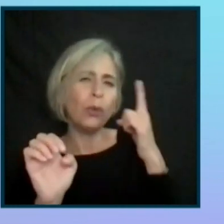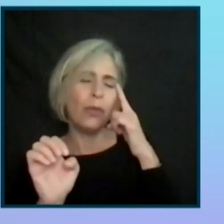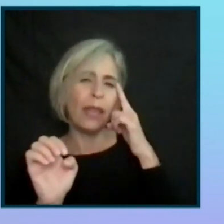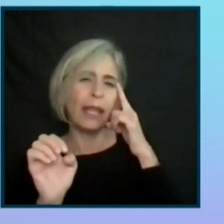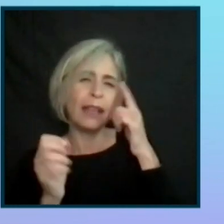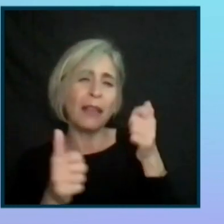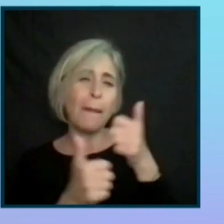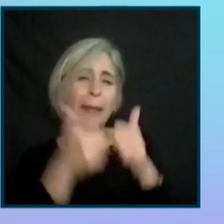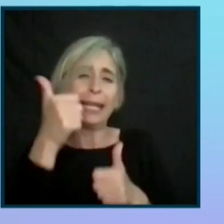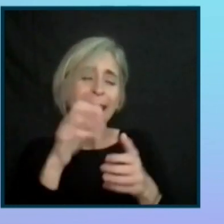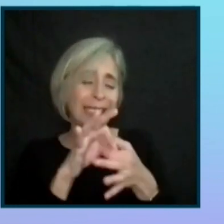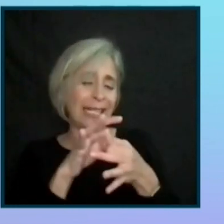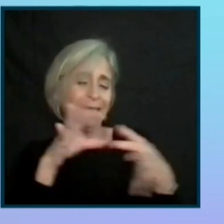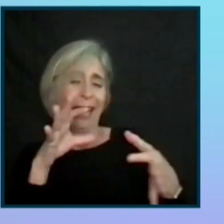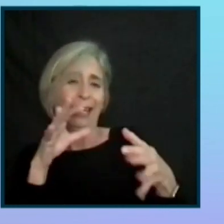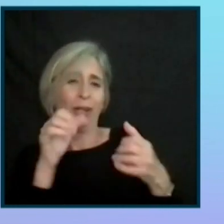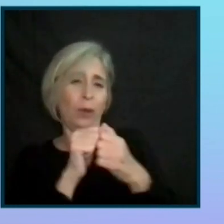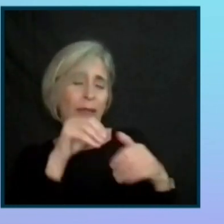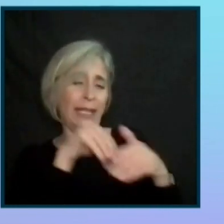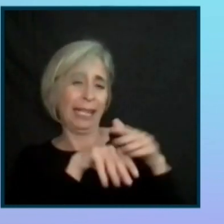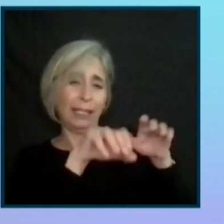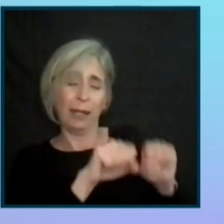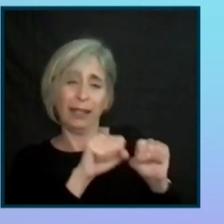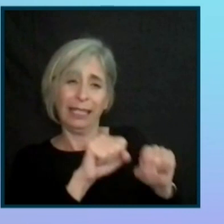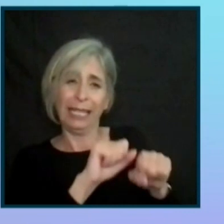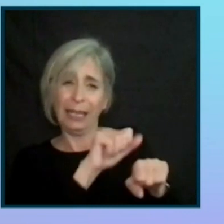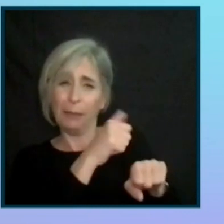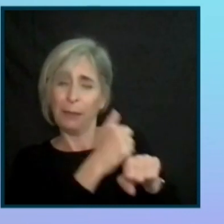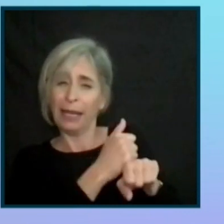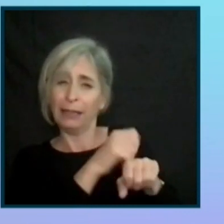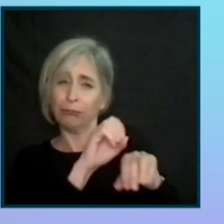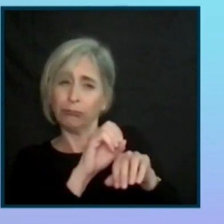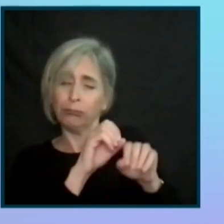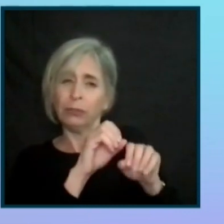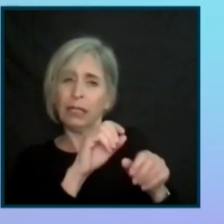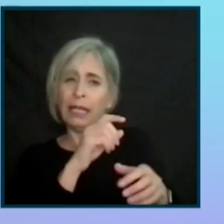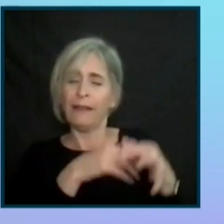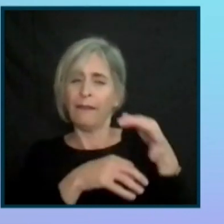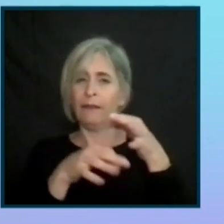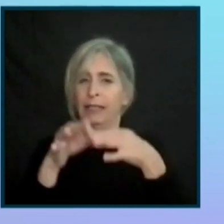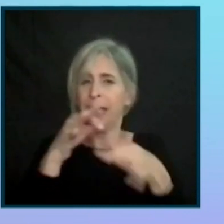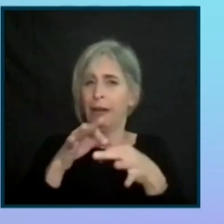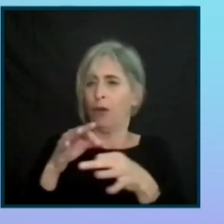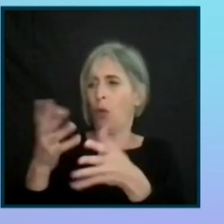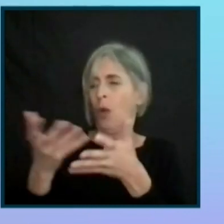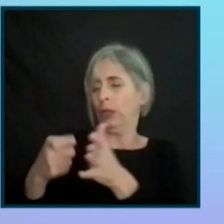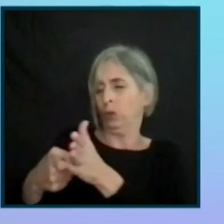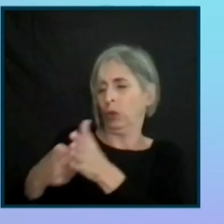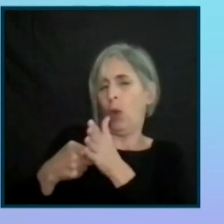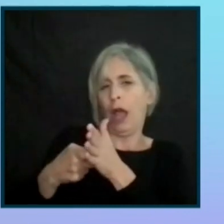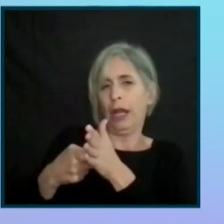between accessibility implementation being put out versus what is required or needed?